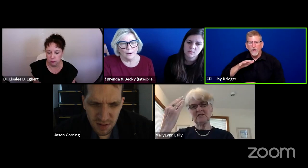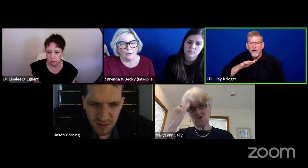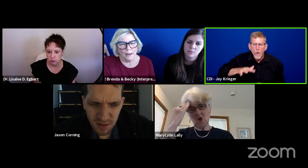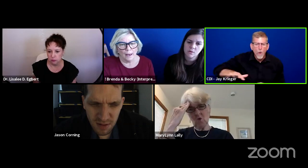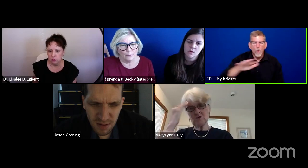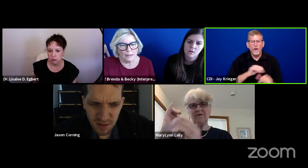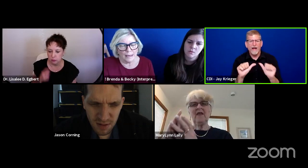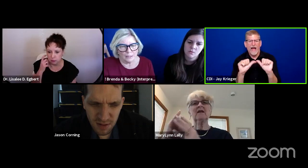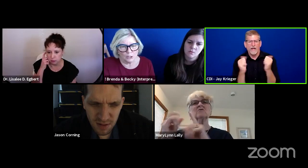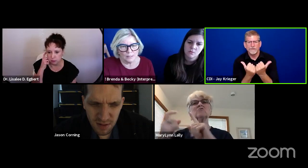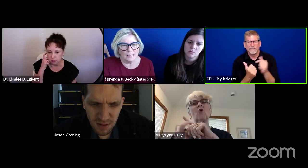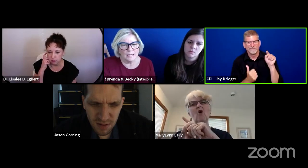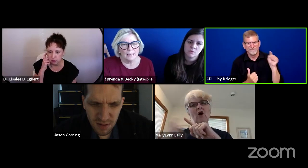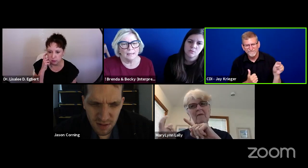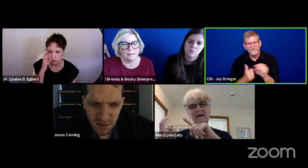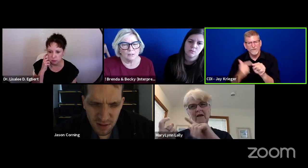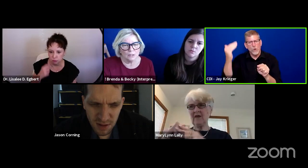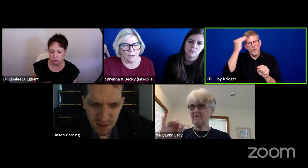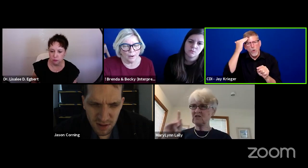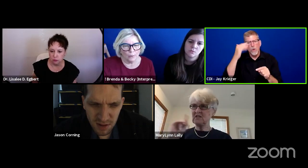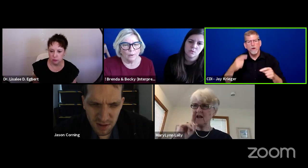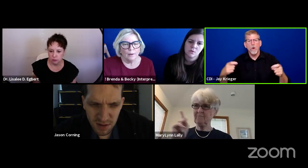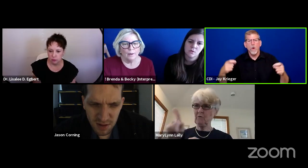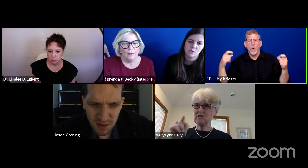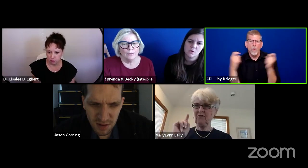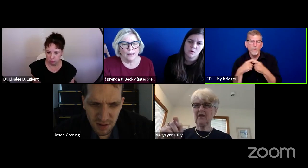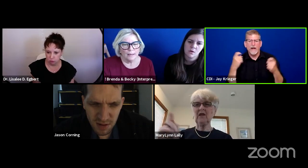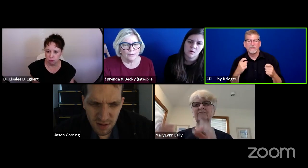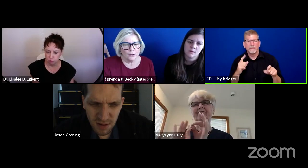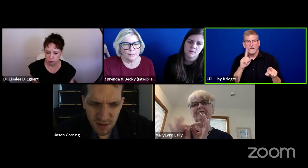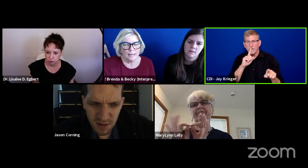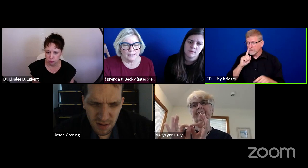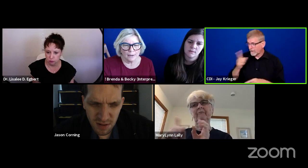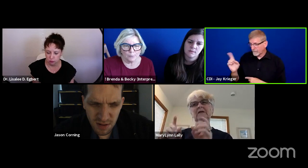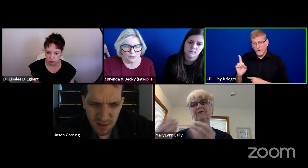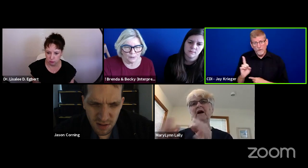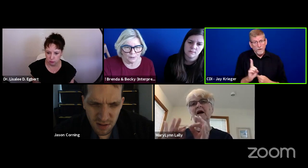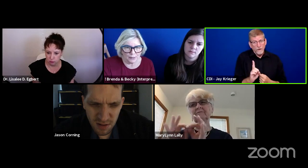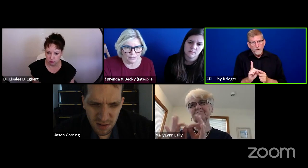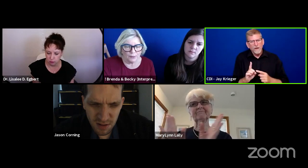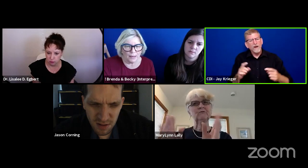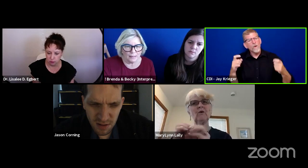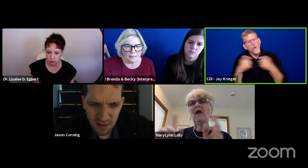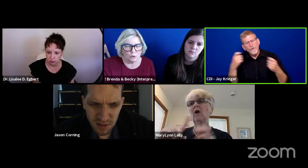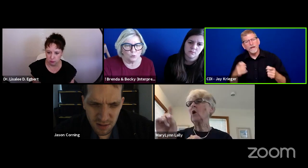Where every agency needs to know that if there is a Deaf person there, that they need to